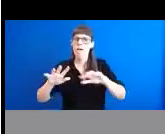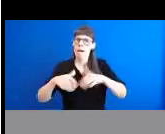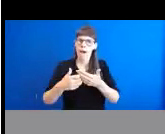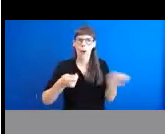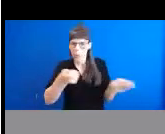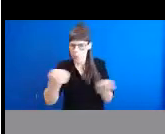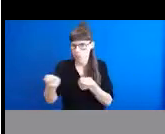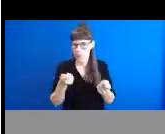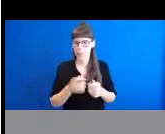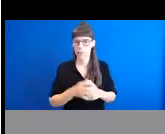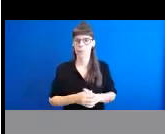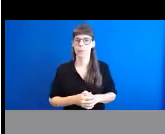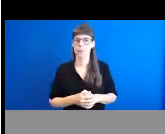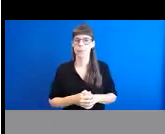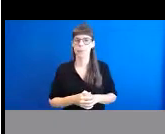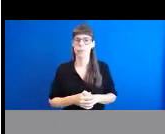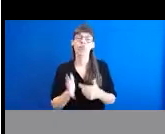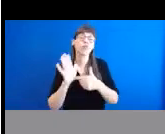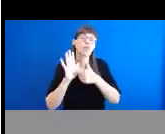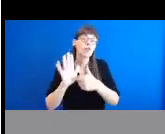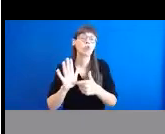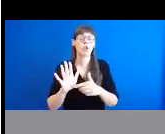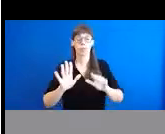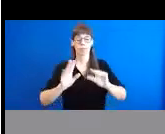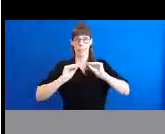Each of these topics contain two or three examples of